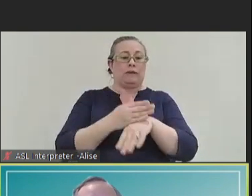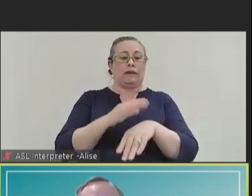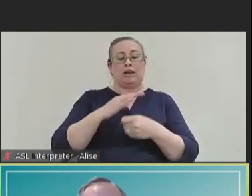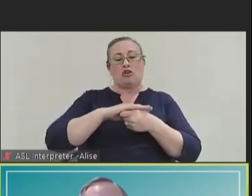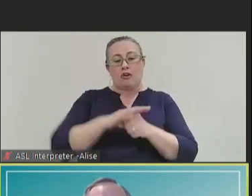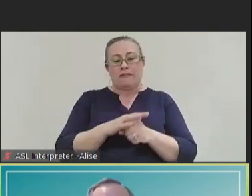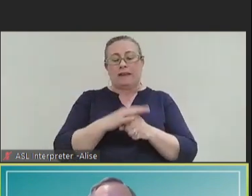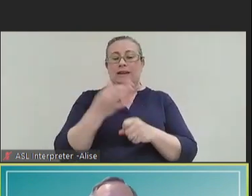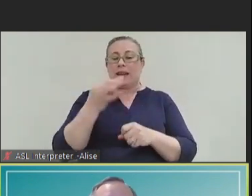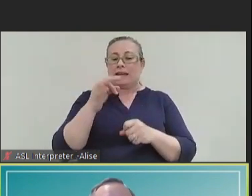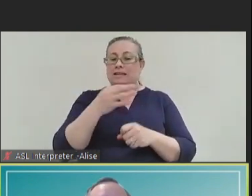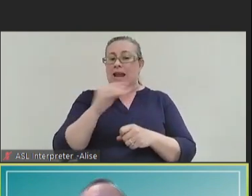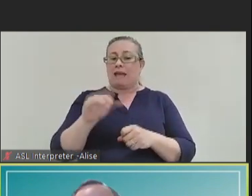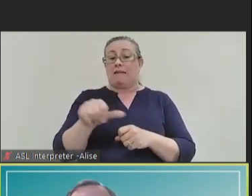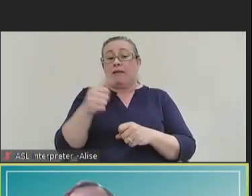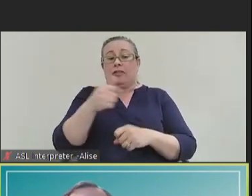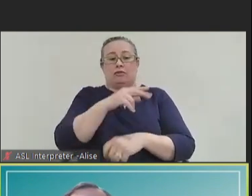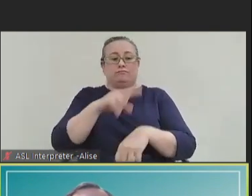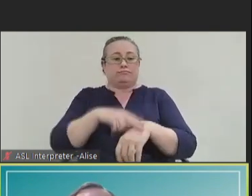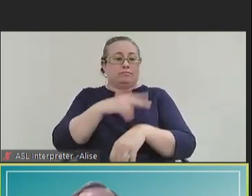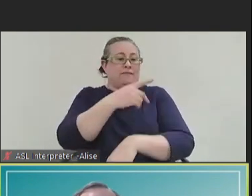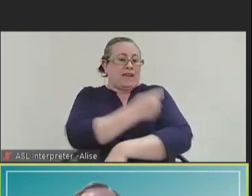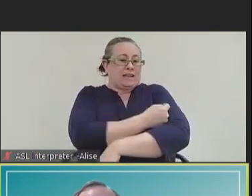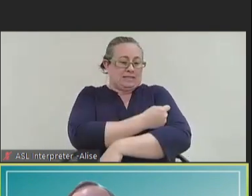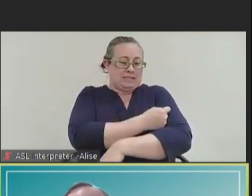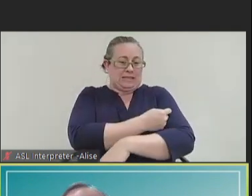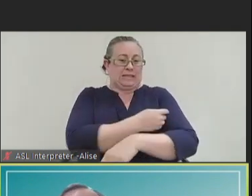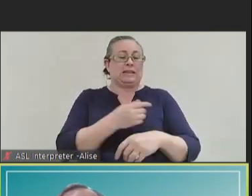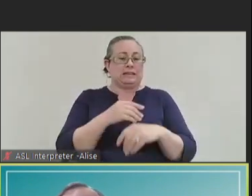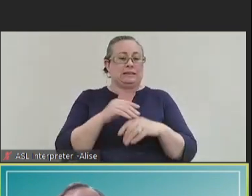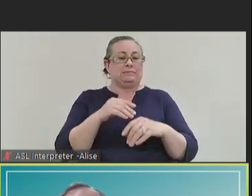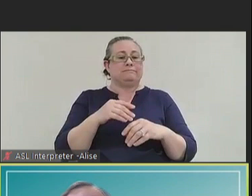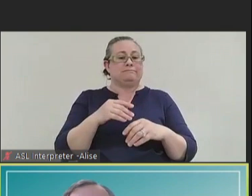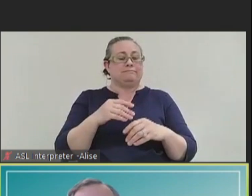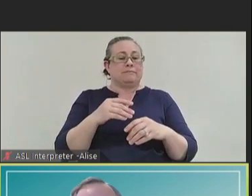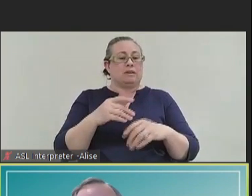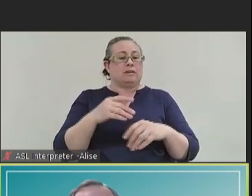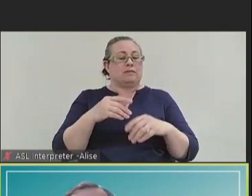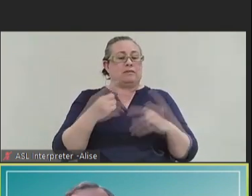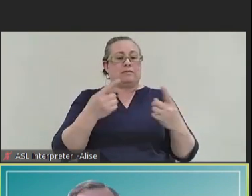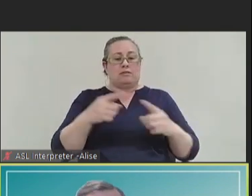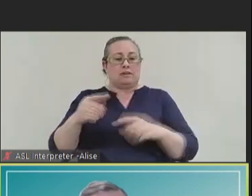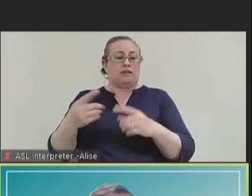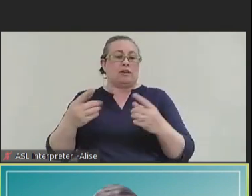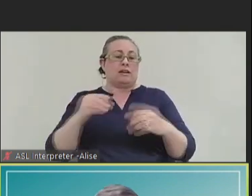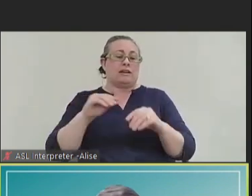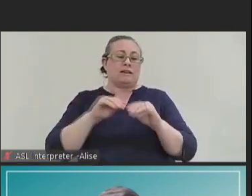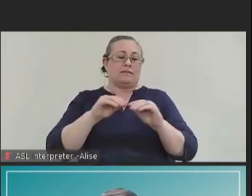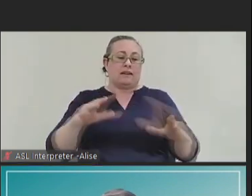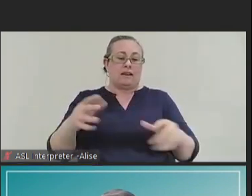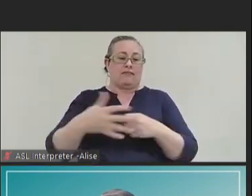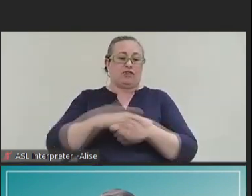vaccine coverage and confidence. Thank you so much for that opportunity. I appreciate it. Robert Hopkins: Thank you very much,